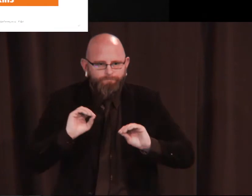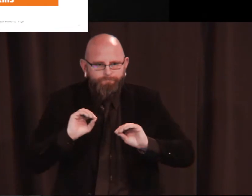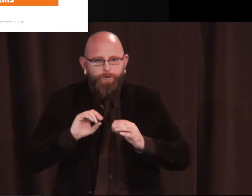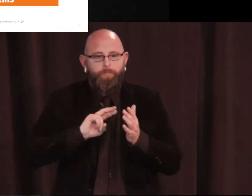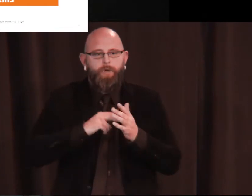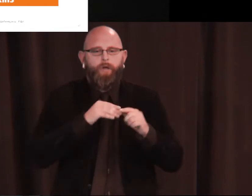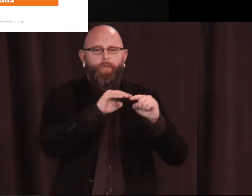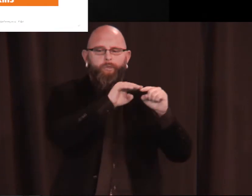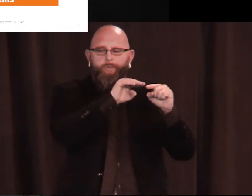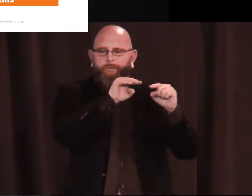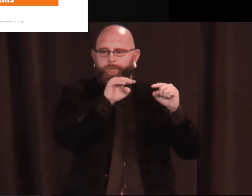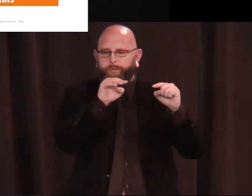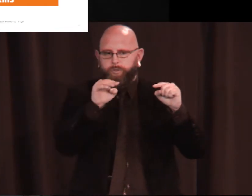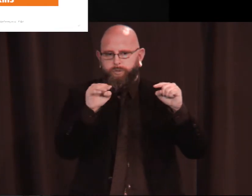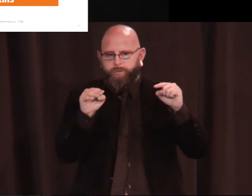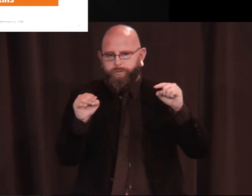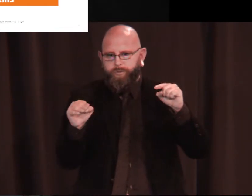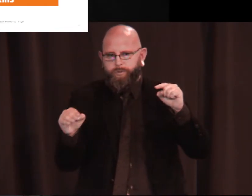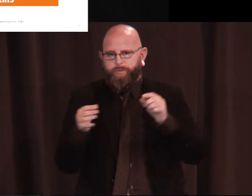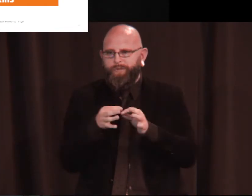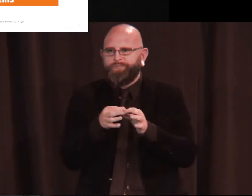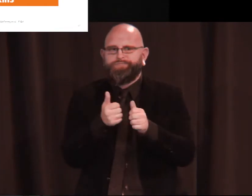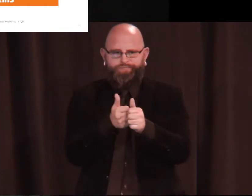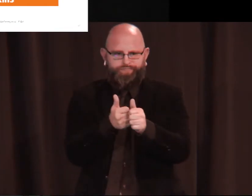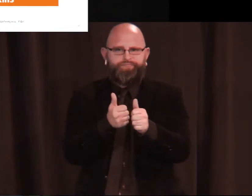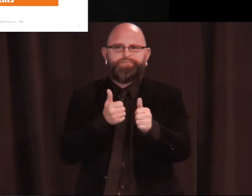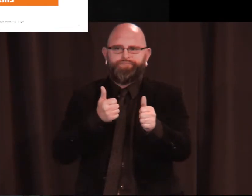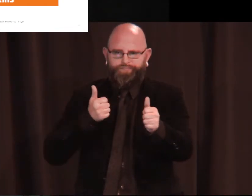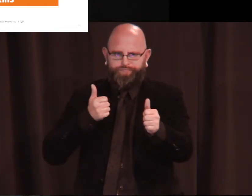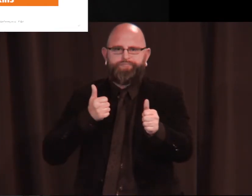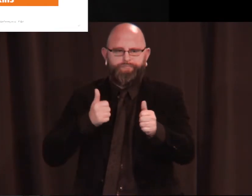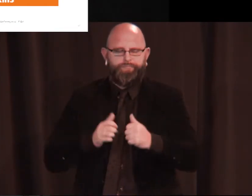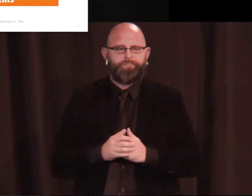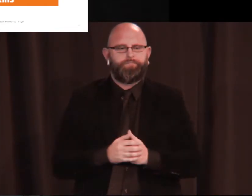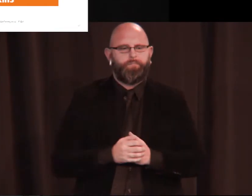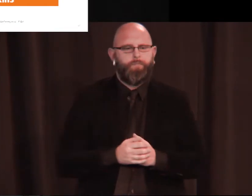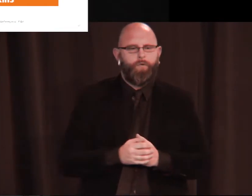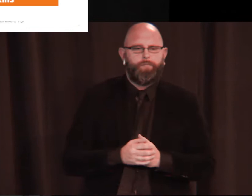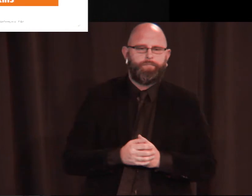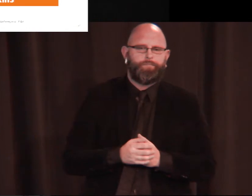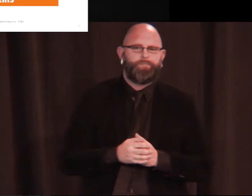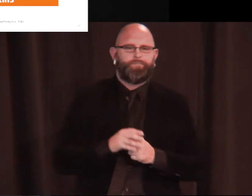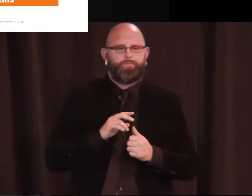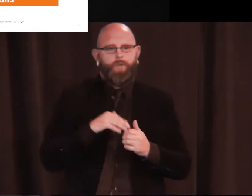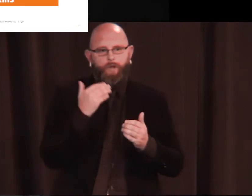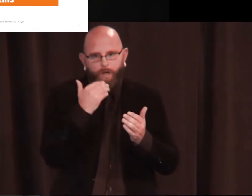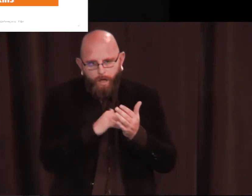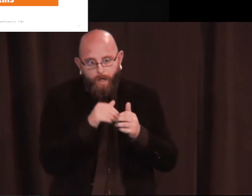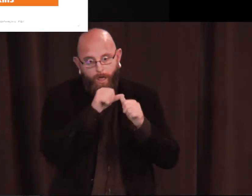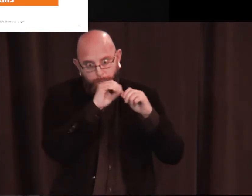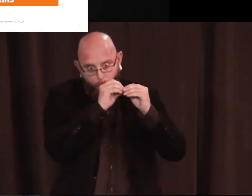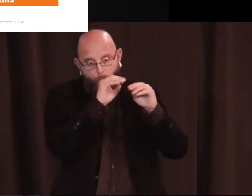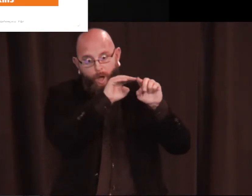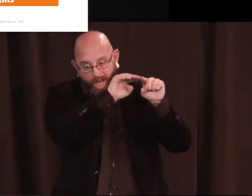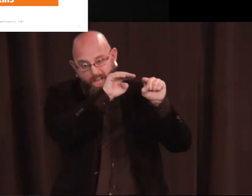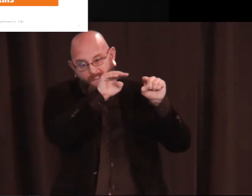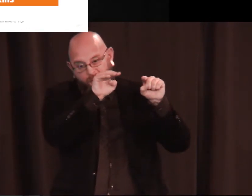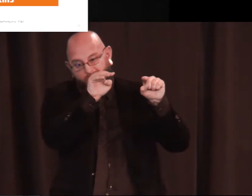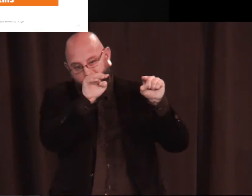and they're showing this declining trajectory, so they're falling further behind as time goes on.